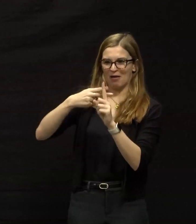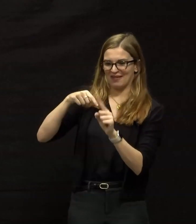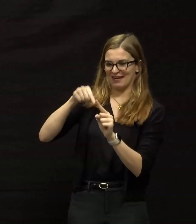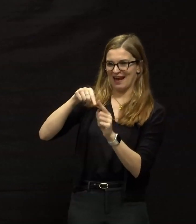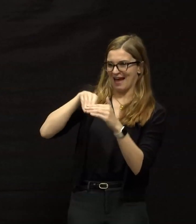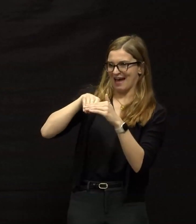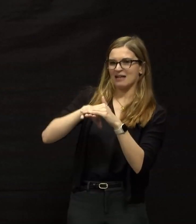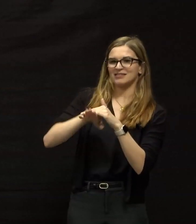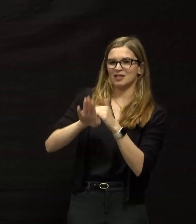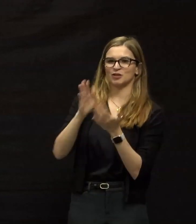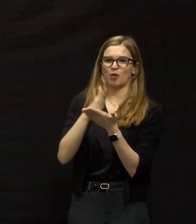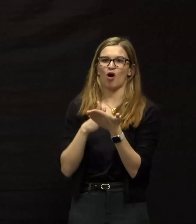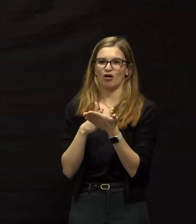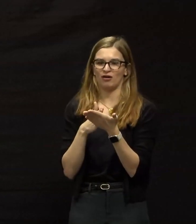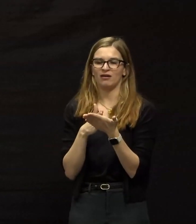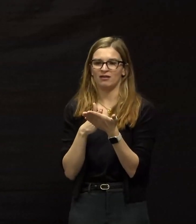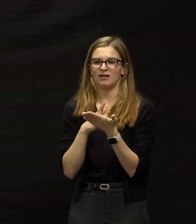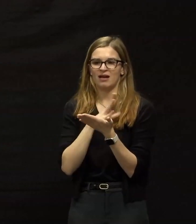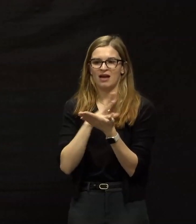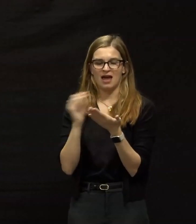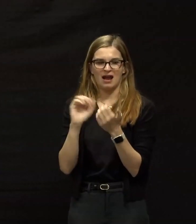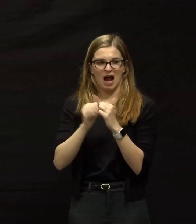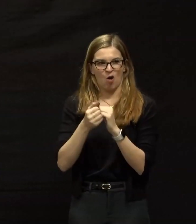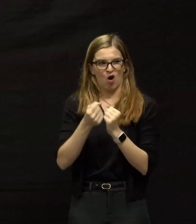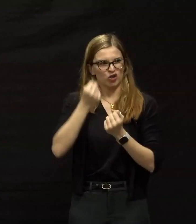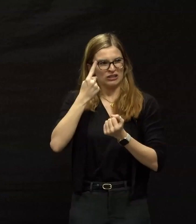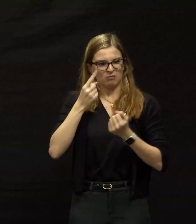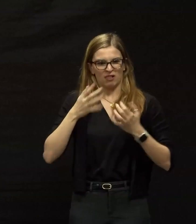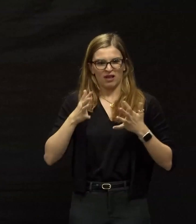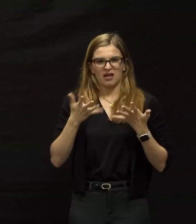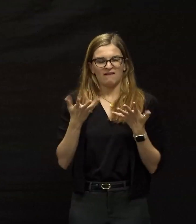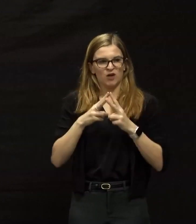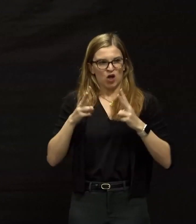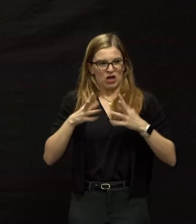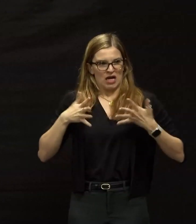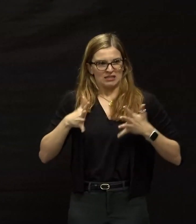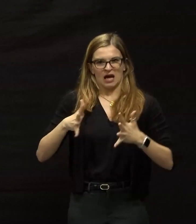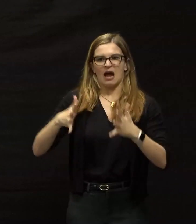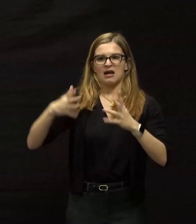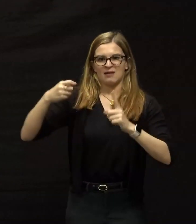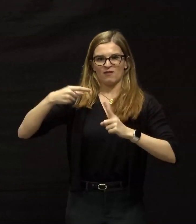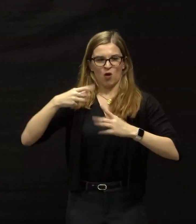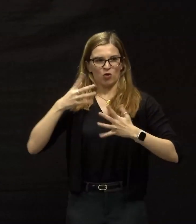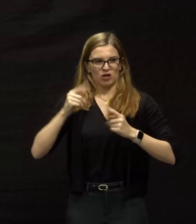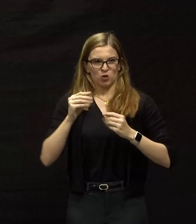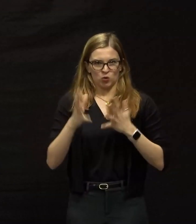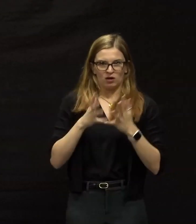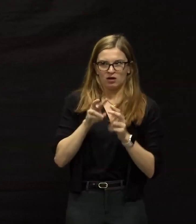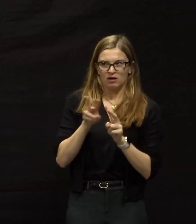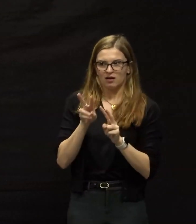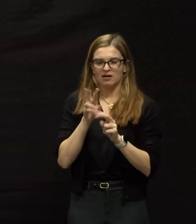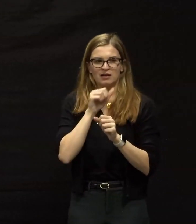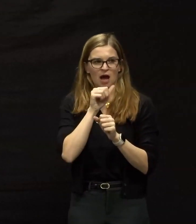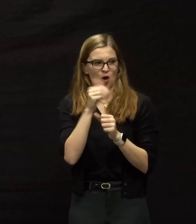And they don't think about the accessibility piece and how, you know, anxiety producing that can be